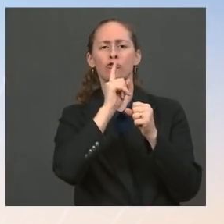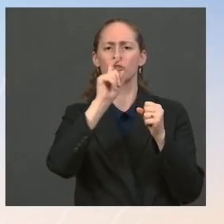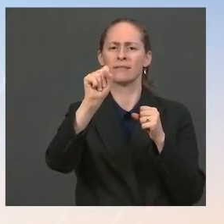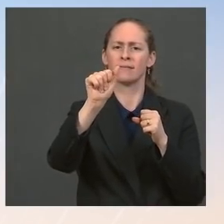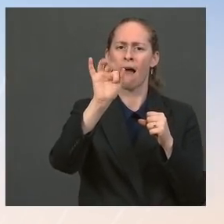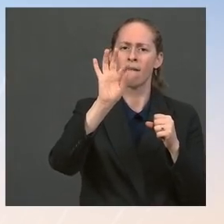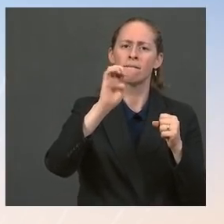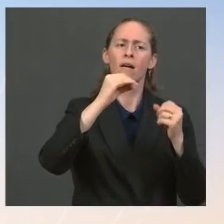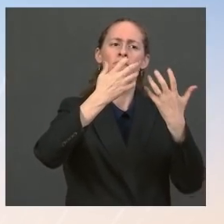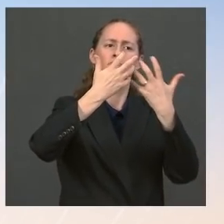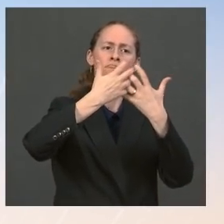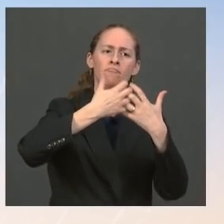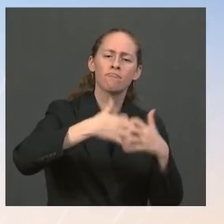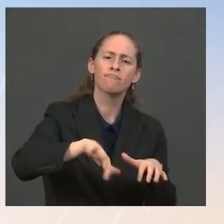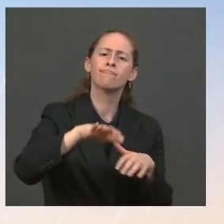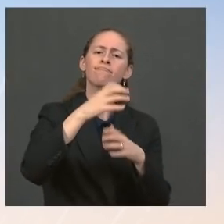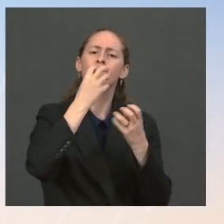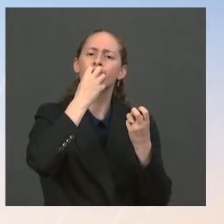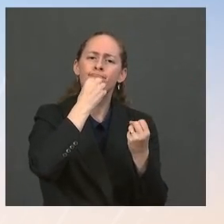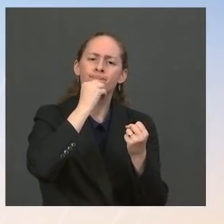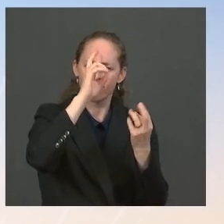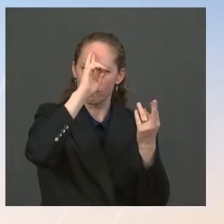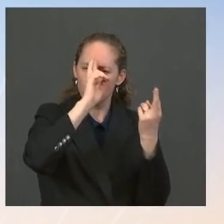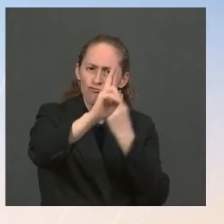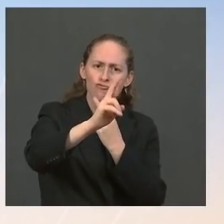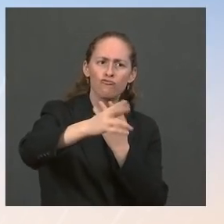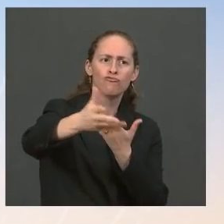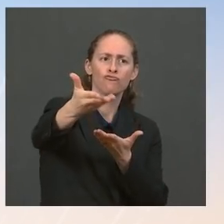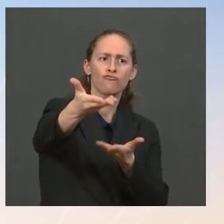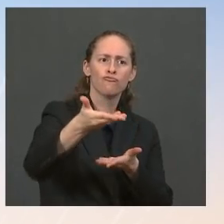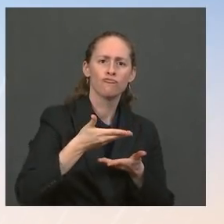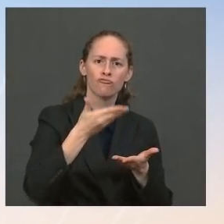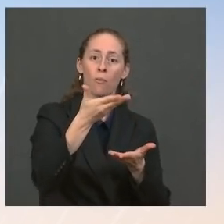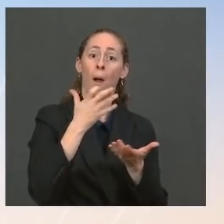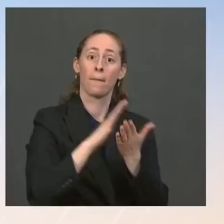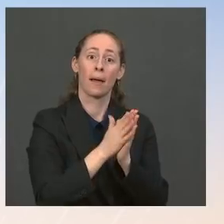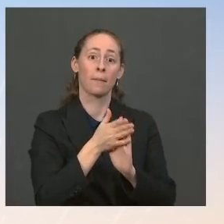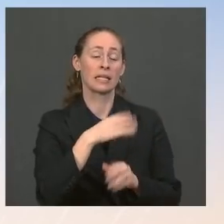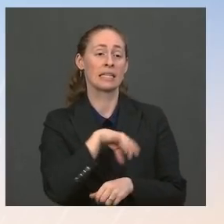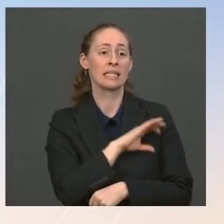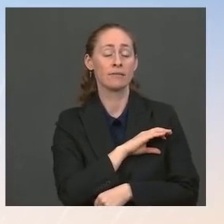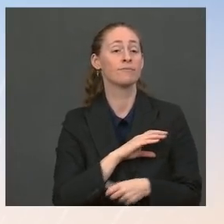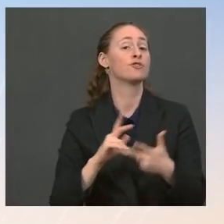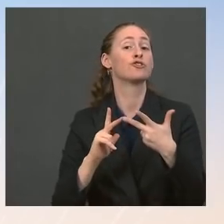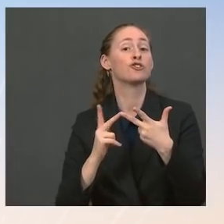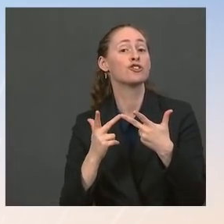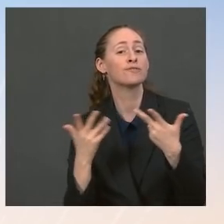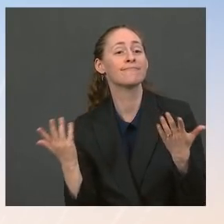And third, rebuilding an asylum system and a refugee program that were dismantled